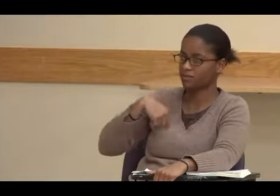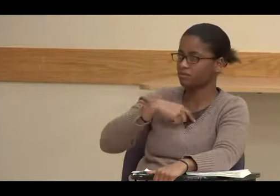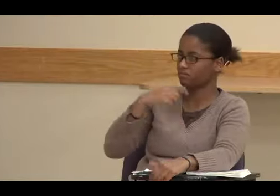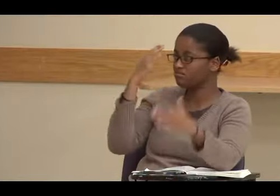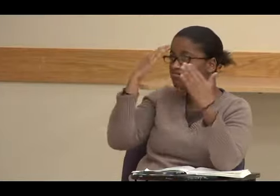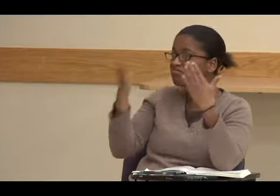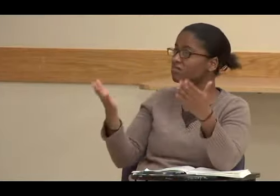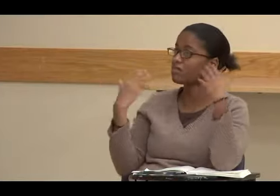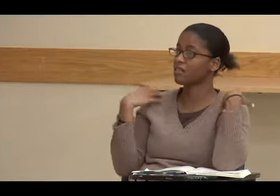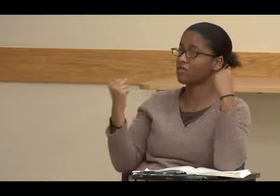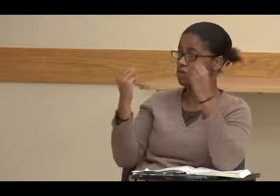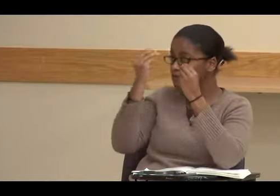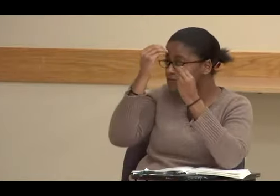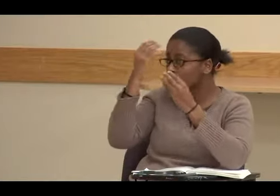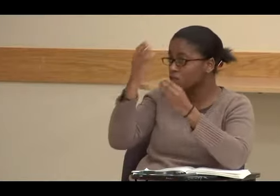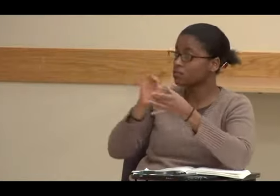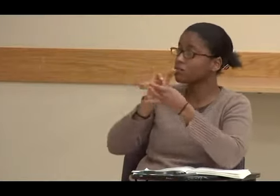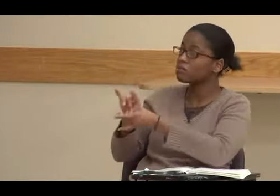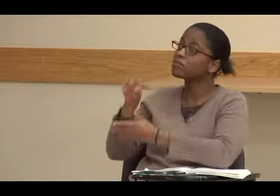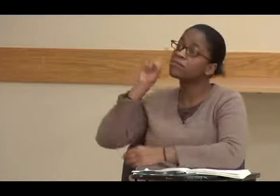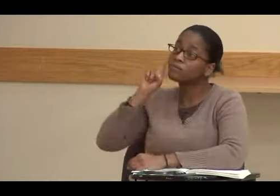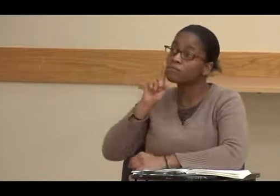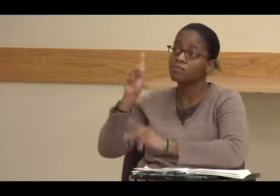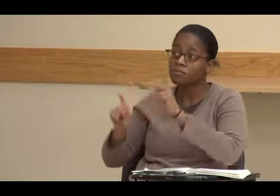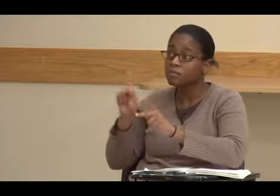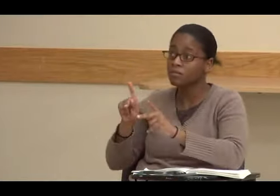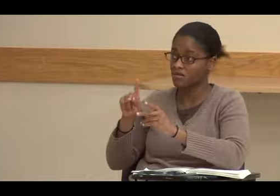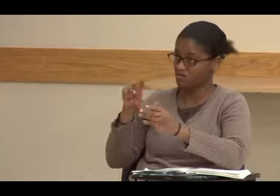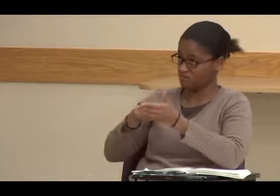So if we don't have health data from deaf people,